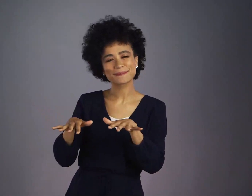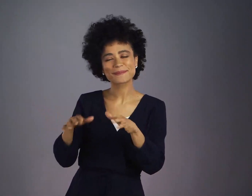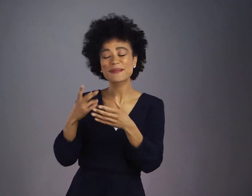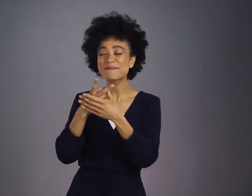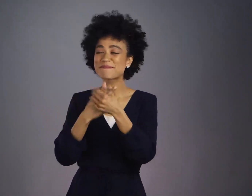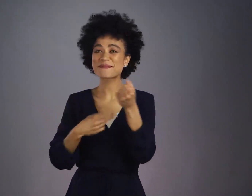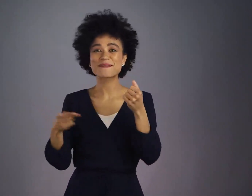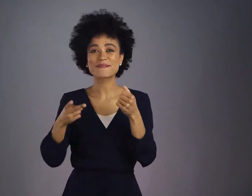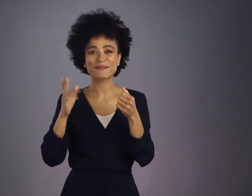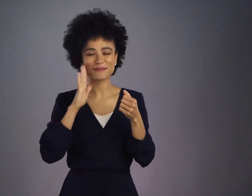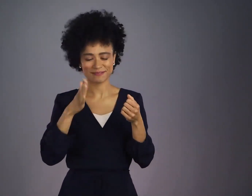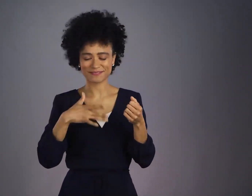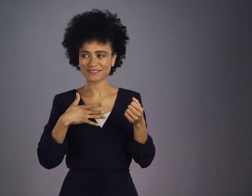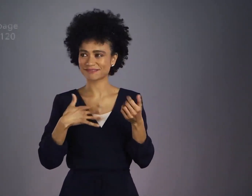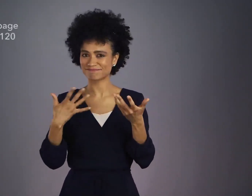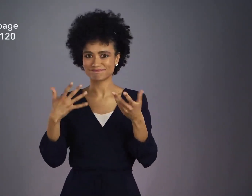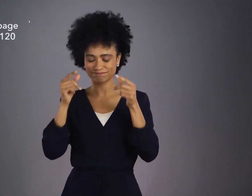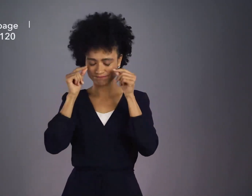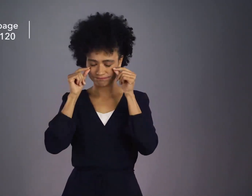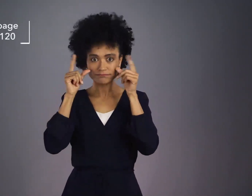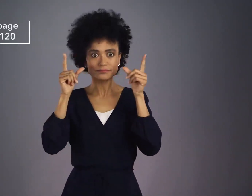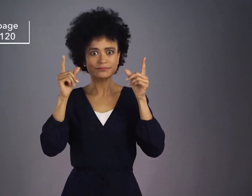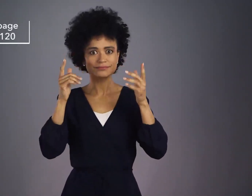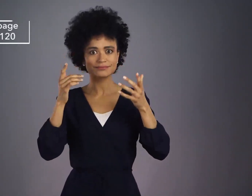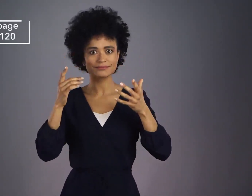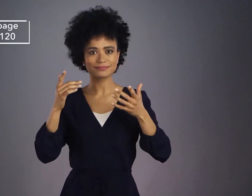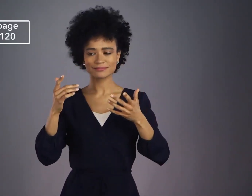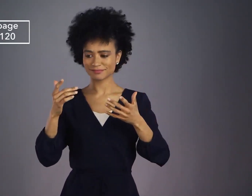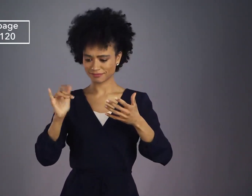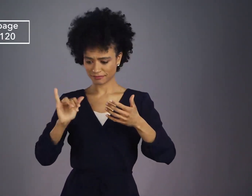Both of you will awaken to a new sense of responsibility for others.